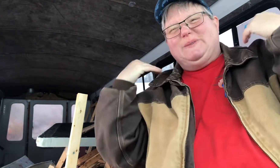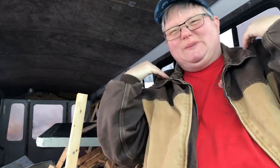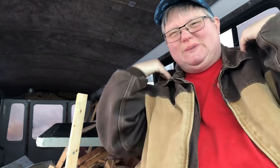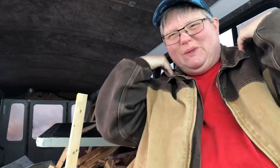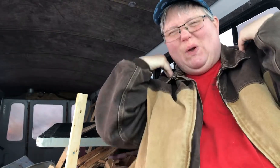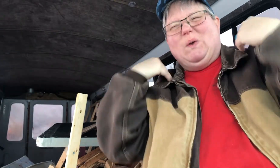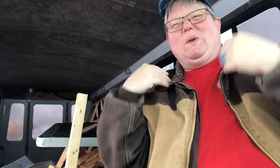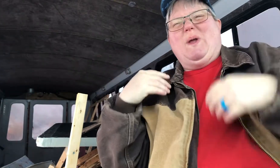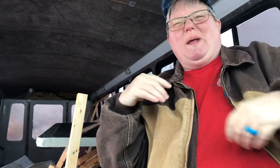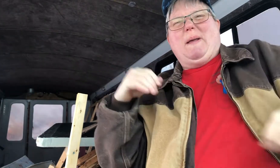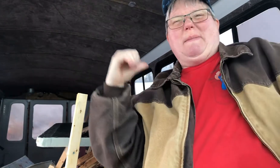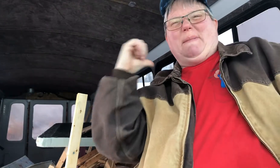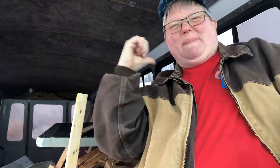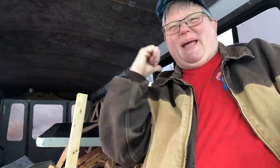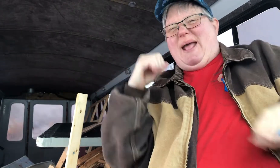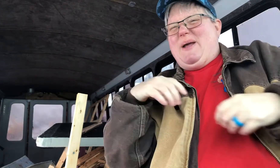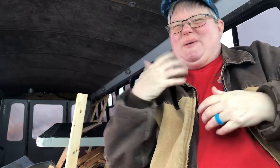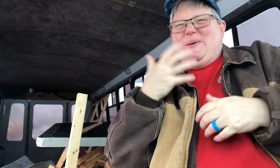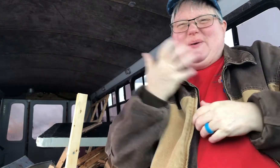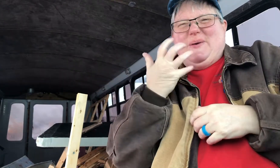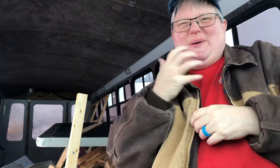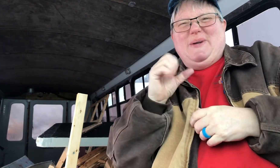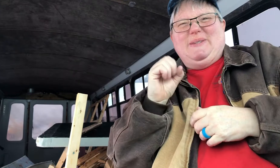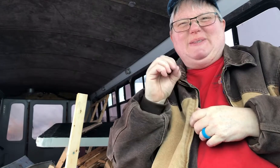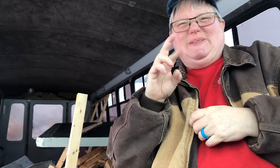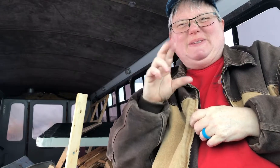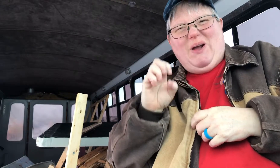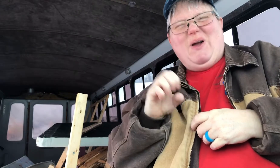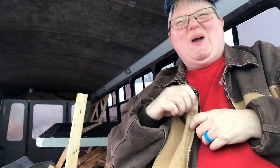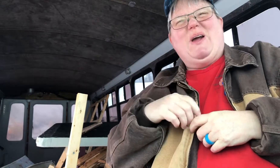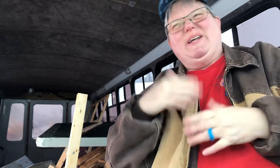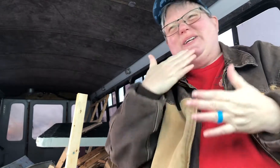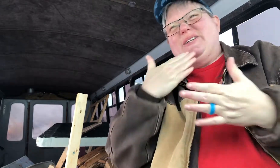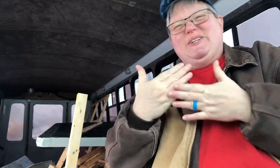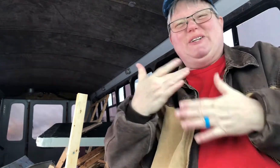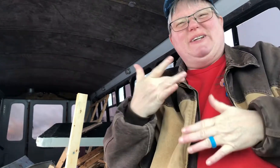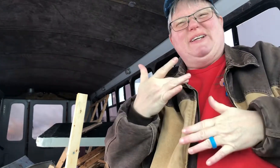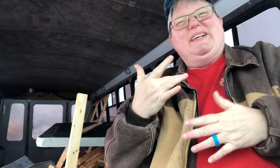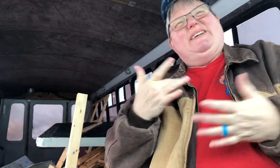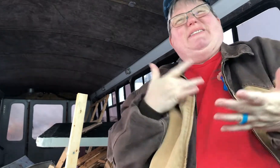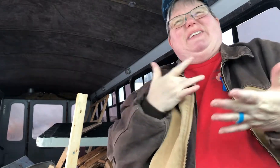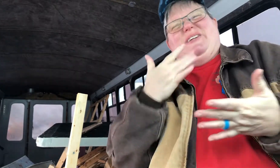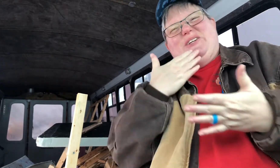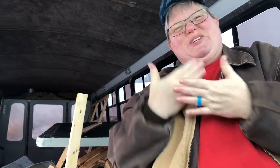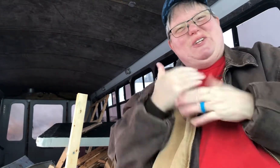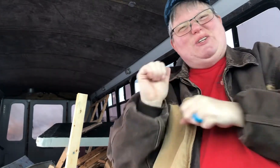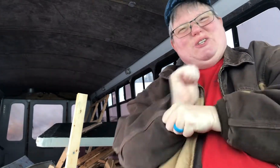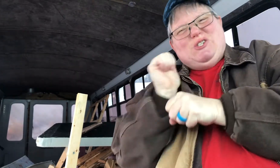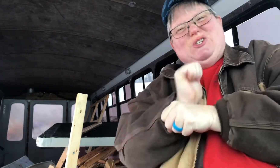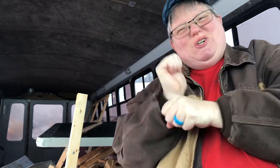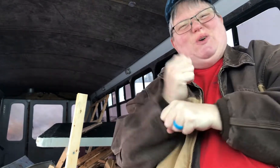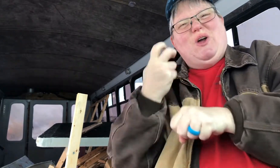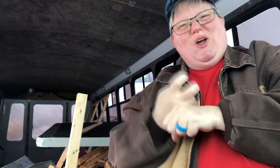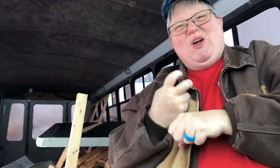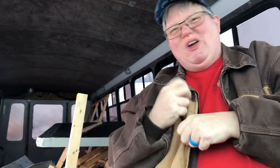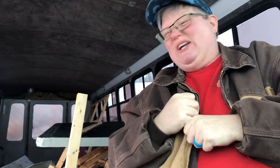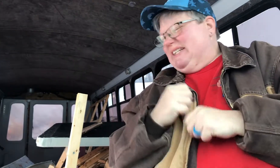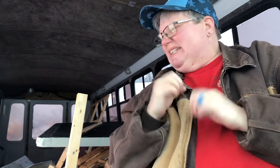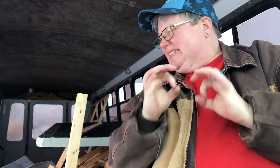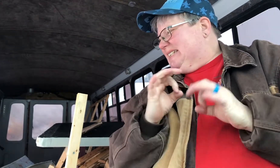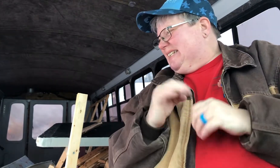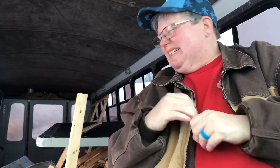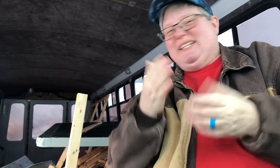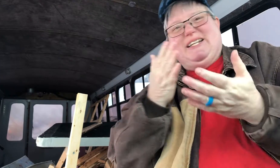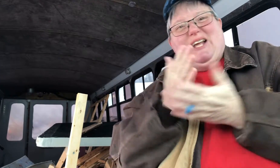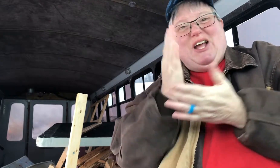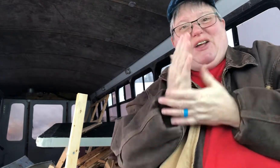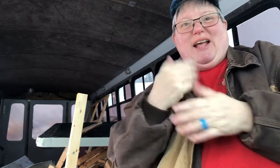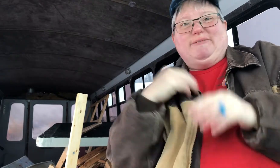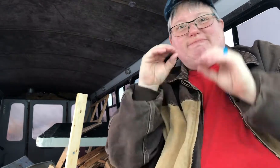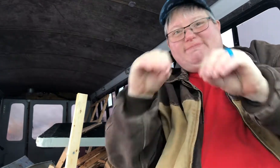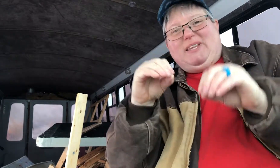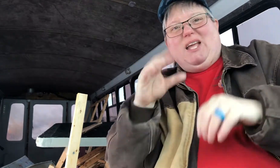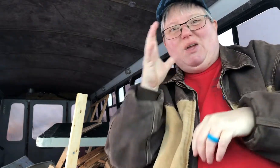My arms, my shoulders, my back *whoo* they are sore, but it it feels good to work hard. So all right I'm going to put